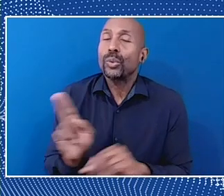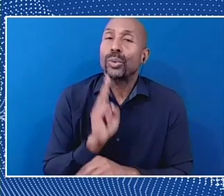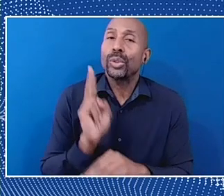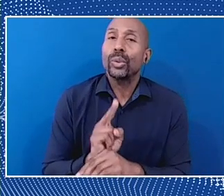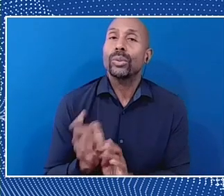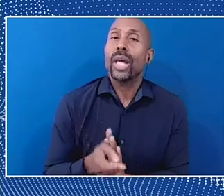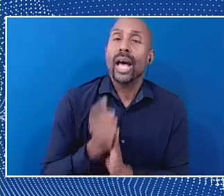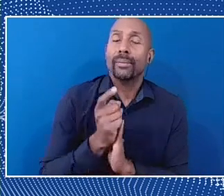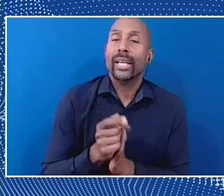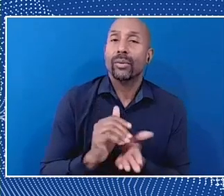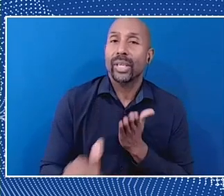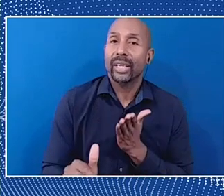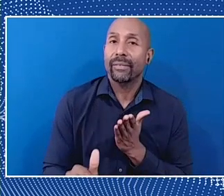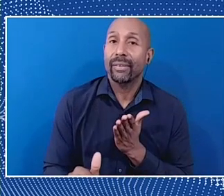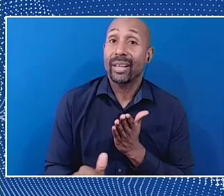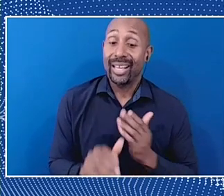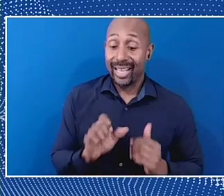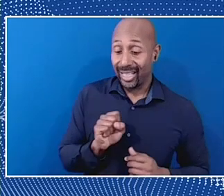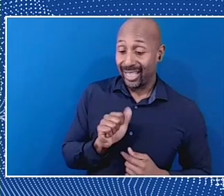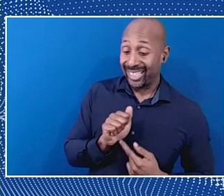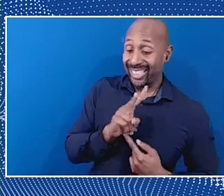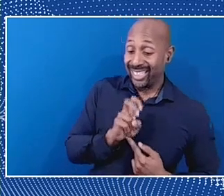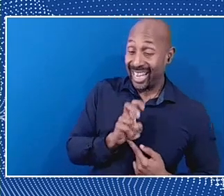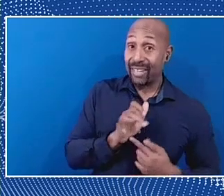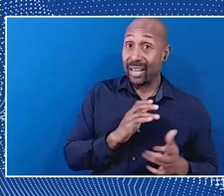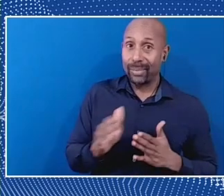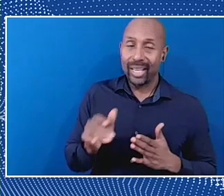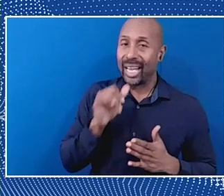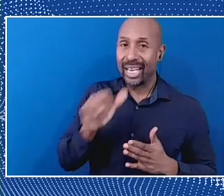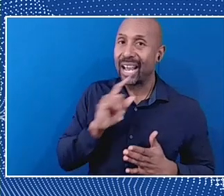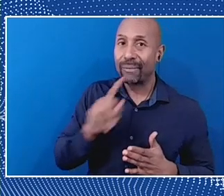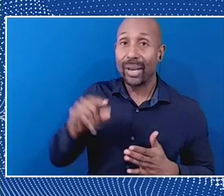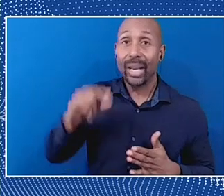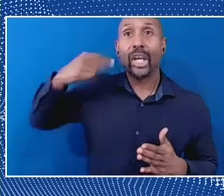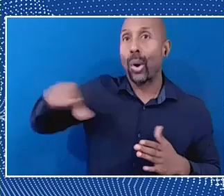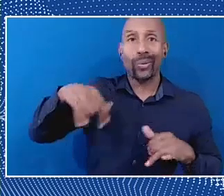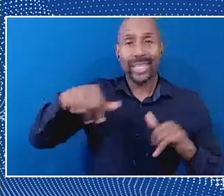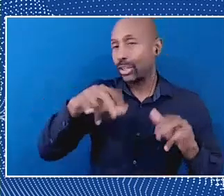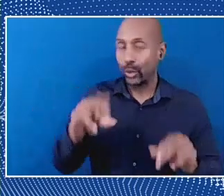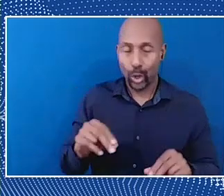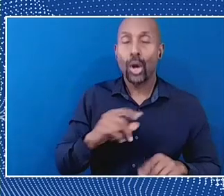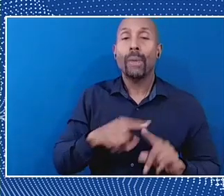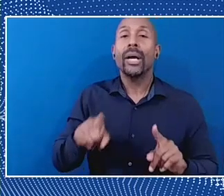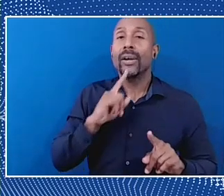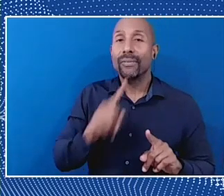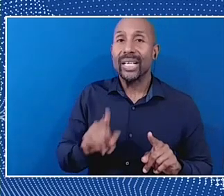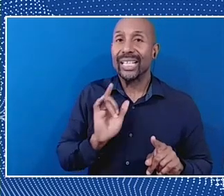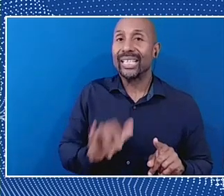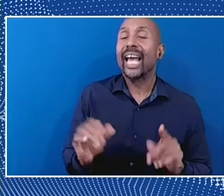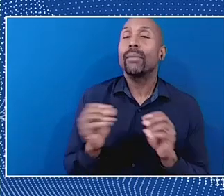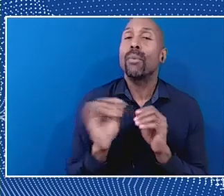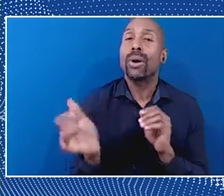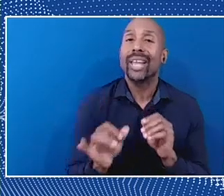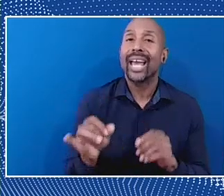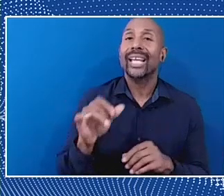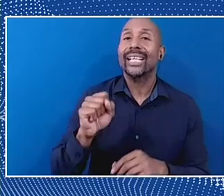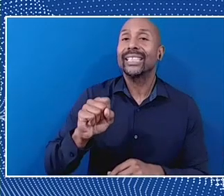seen as the gold standard of solutions, but should be seen more as a stopgap while we're trying to come up with better